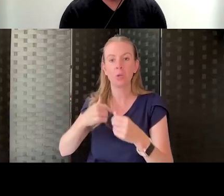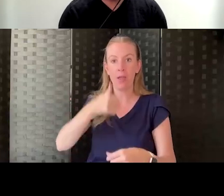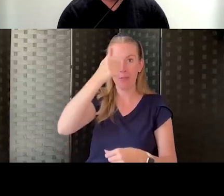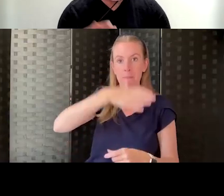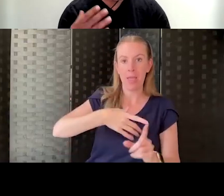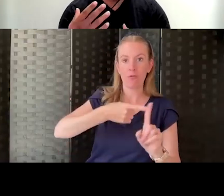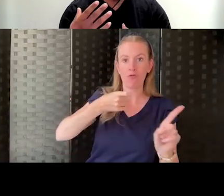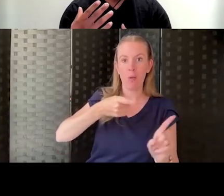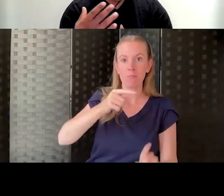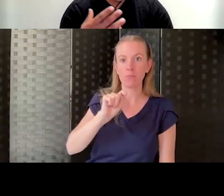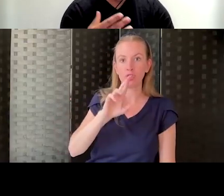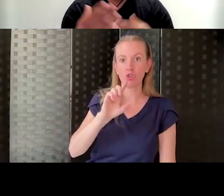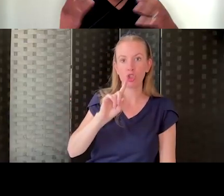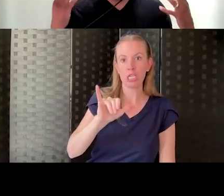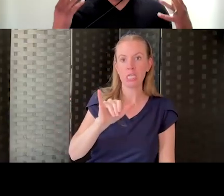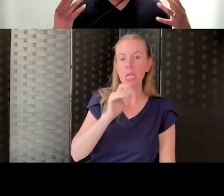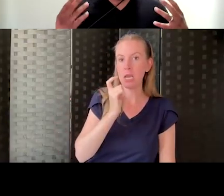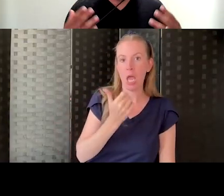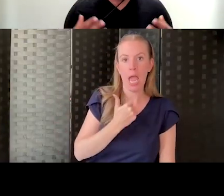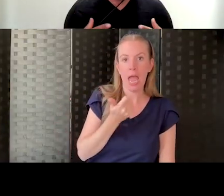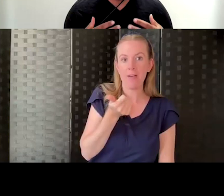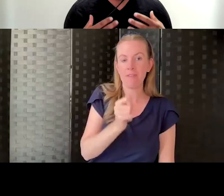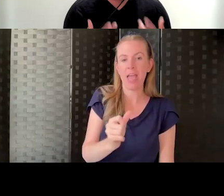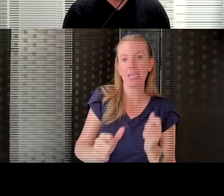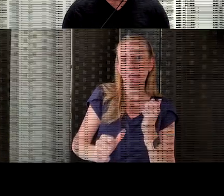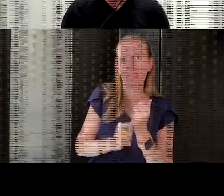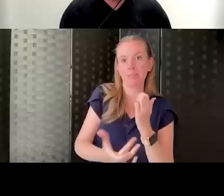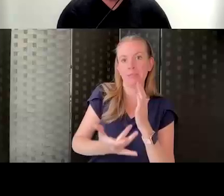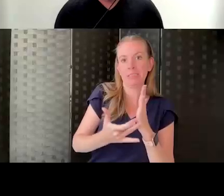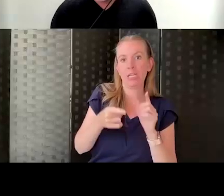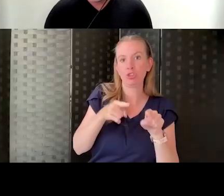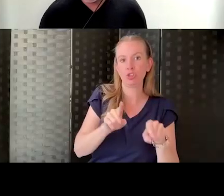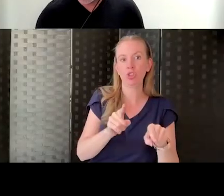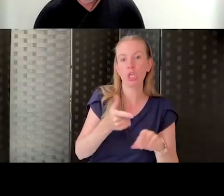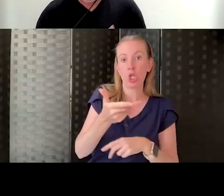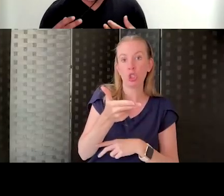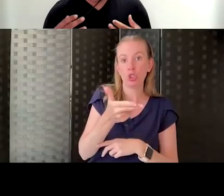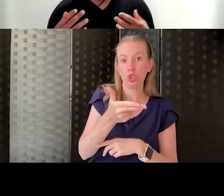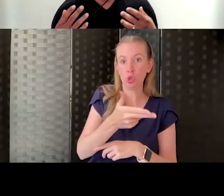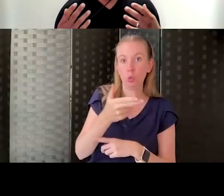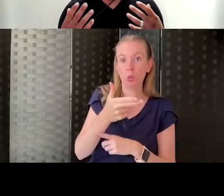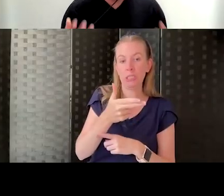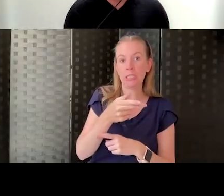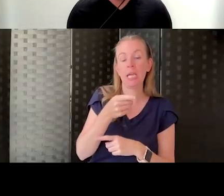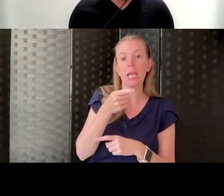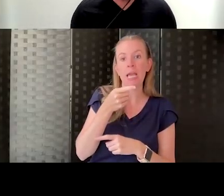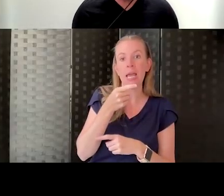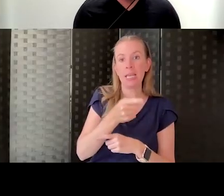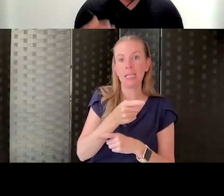who didn't have any assistive tech during the shooting range and he ended up taking silver.